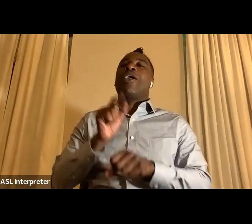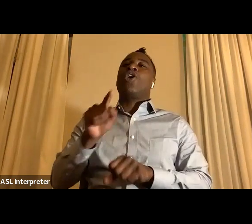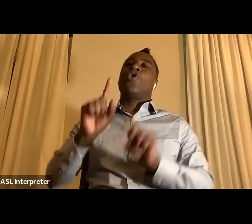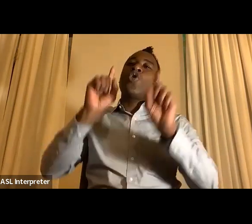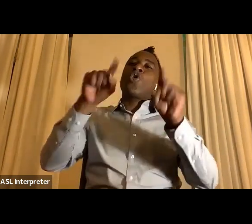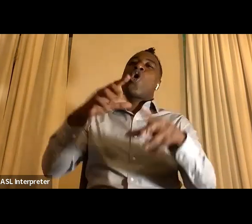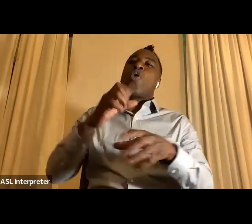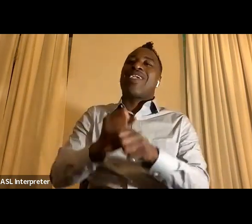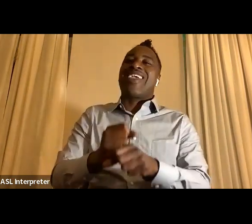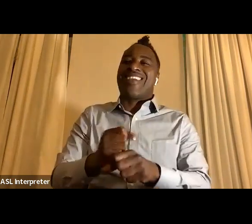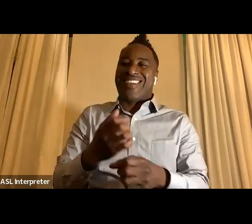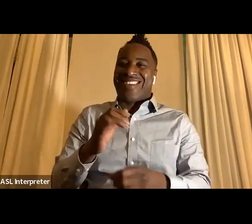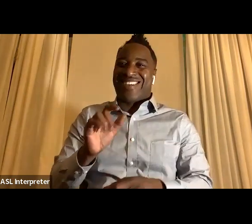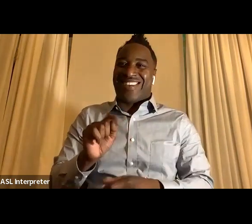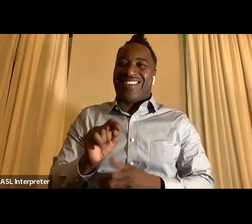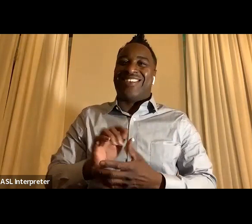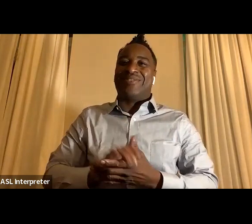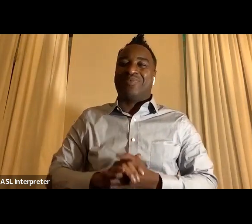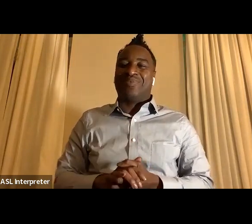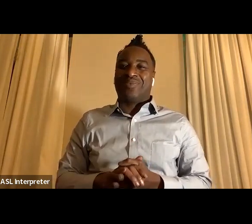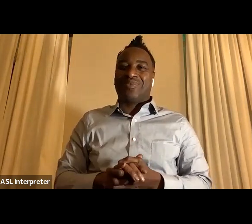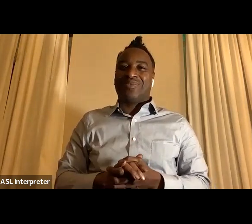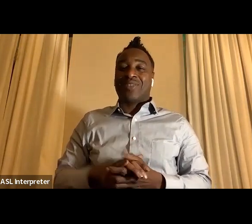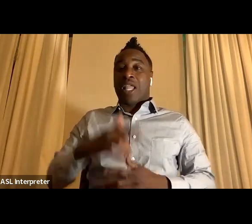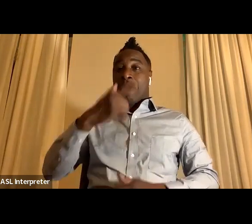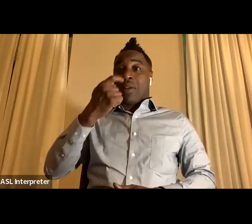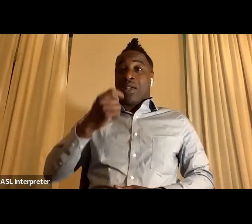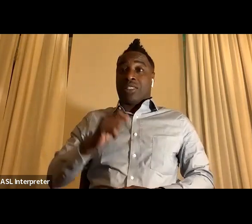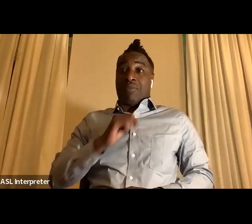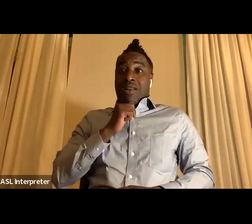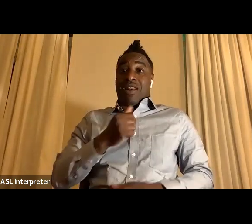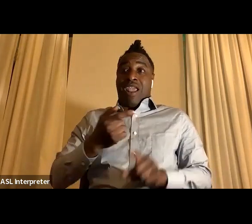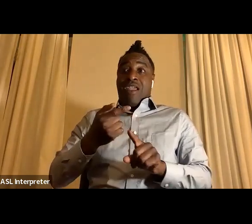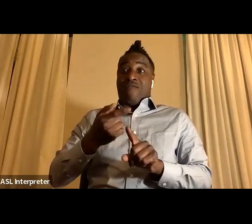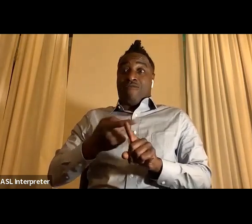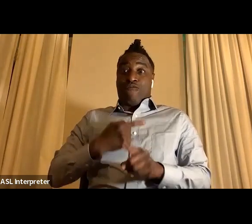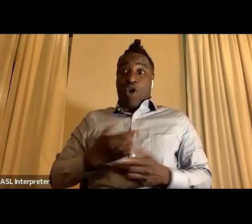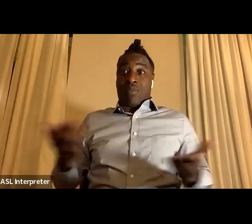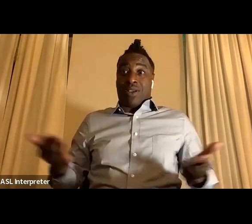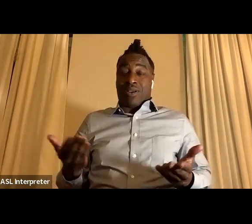But yeah, especially not being from here, I feel like it was it was I was like,